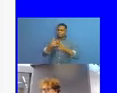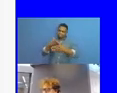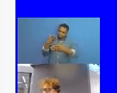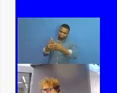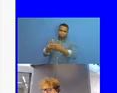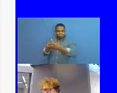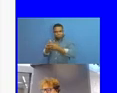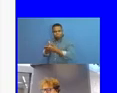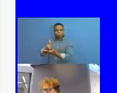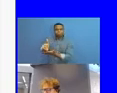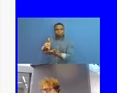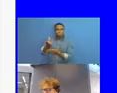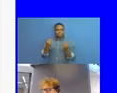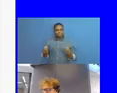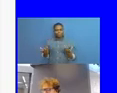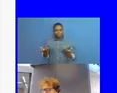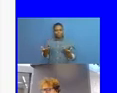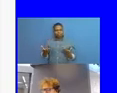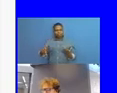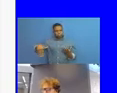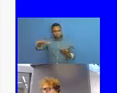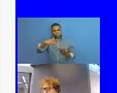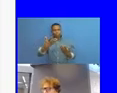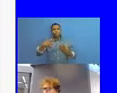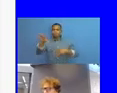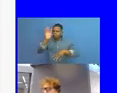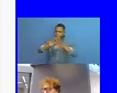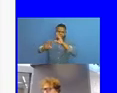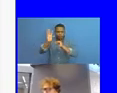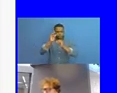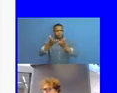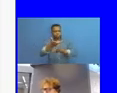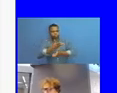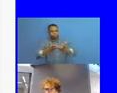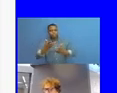And in fact, the toolkit is start of this collective learning trajectory.